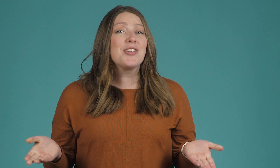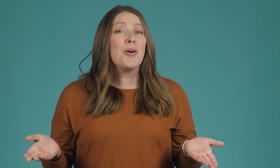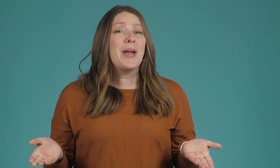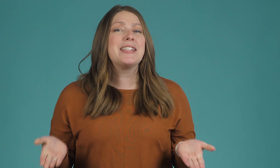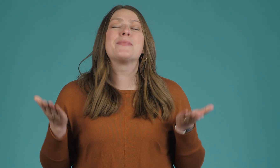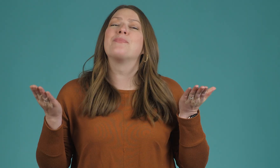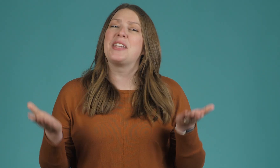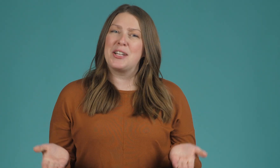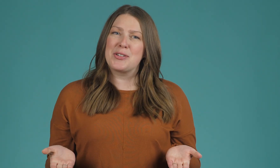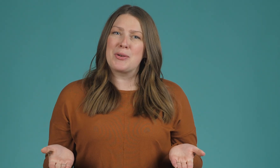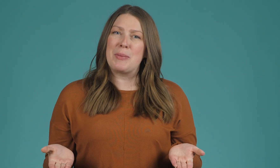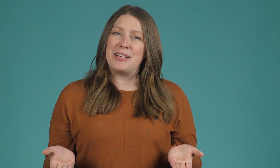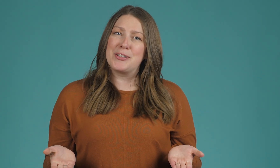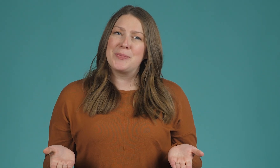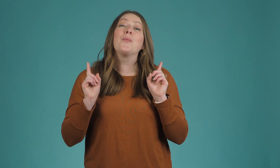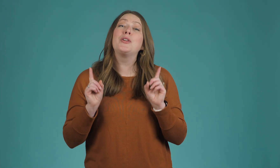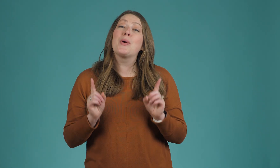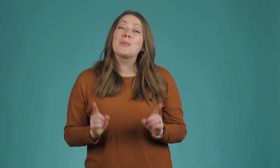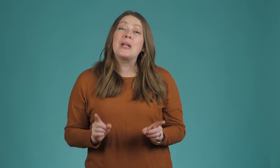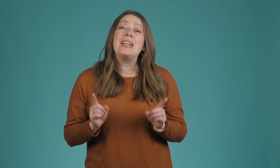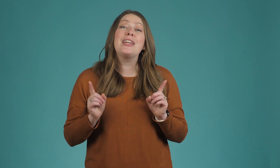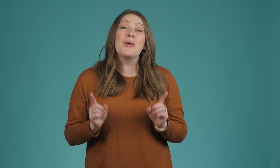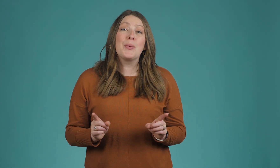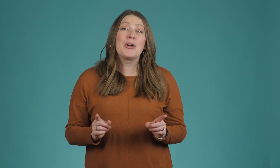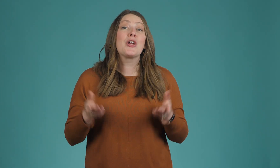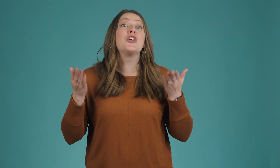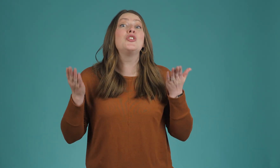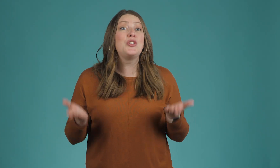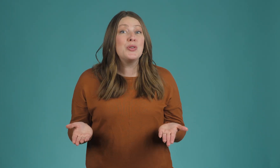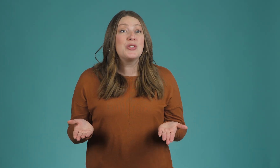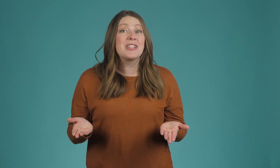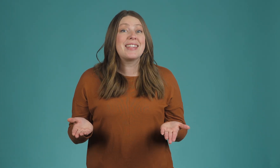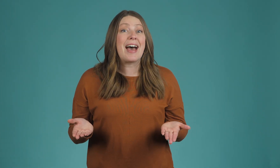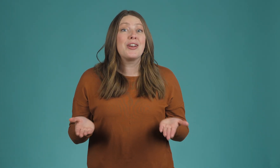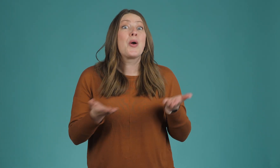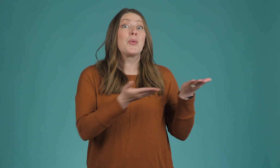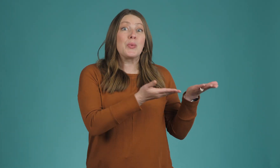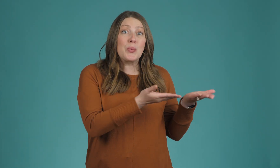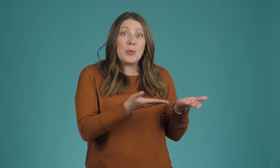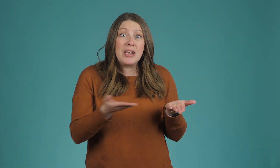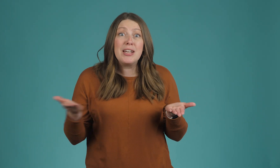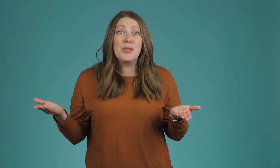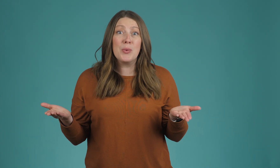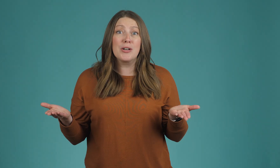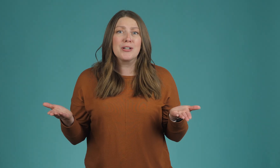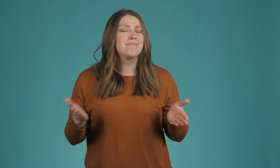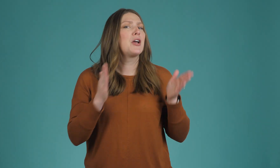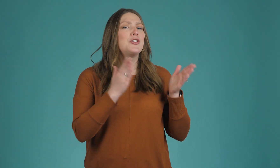As always, here's a reminder. When you are reading the word, do just that, READ the word.